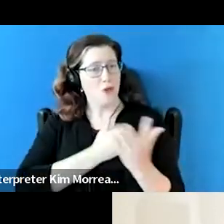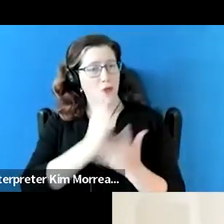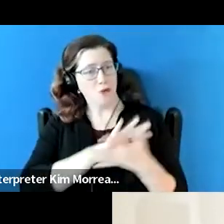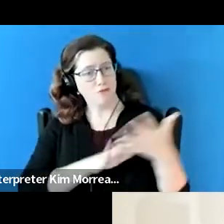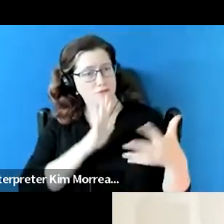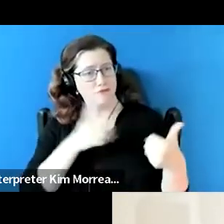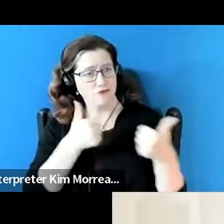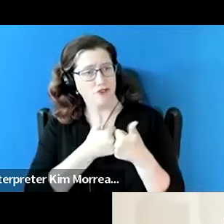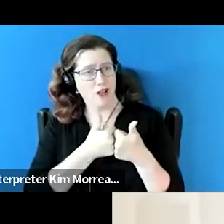that you're carrying forward?